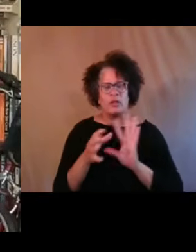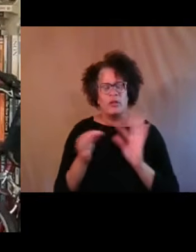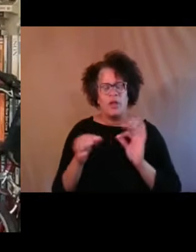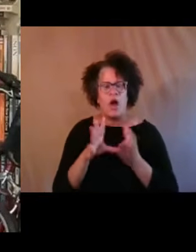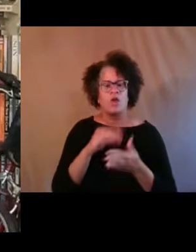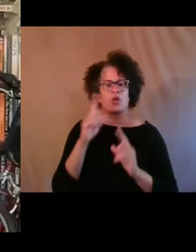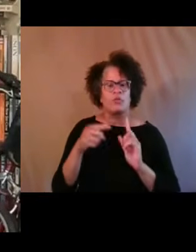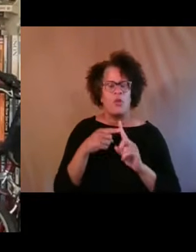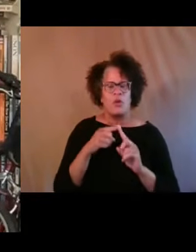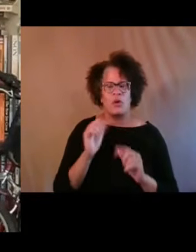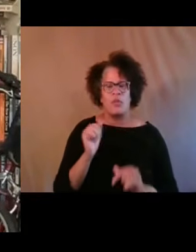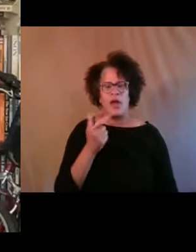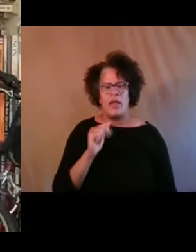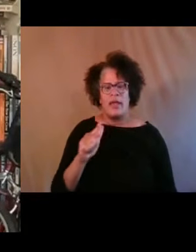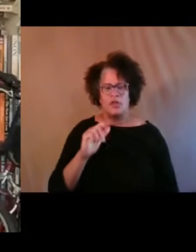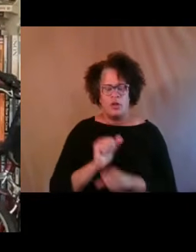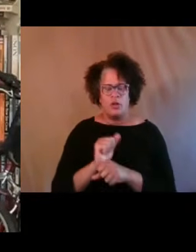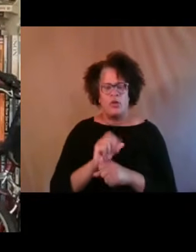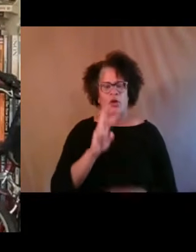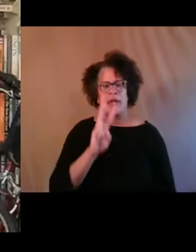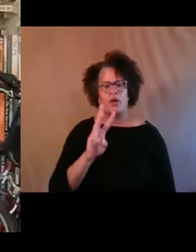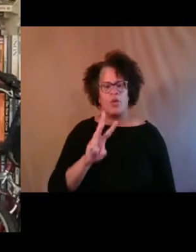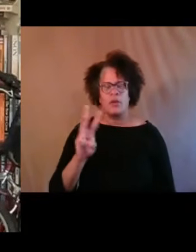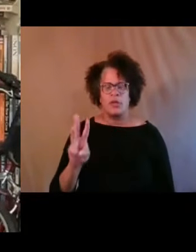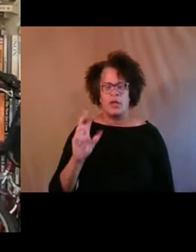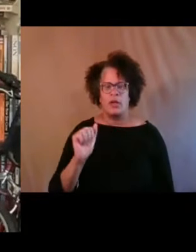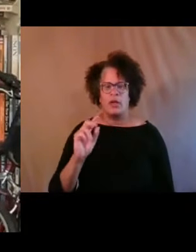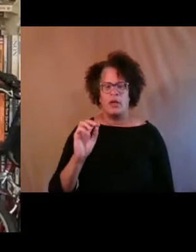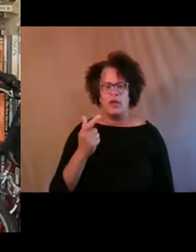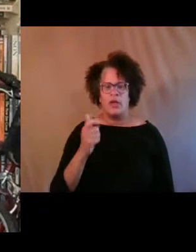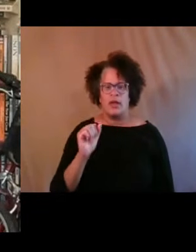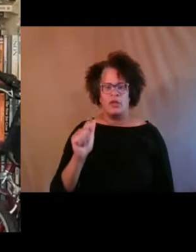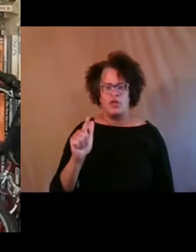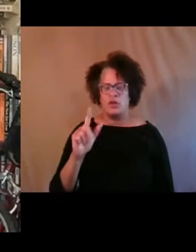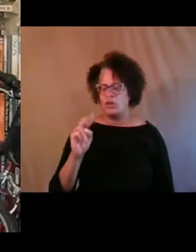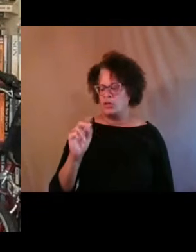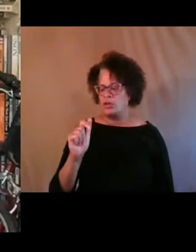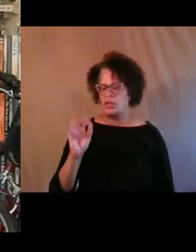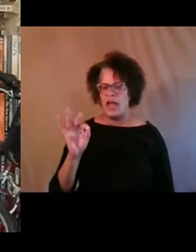and her work at her website, www.angelnafis.com.